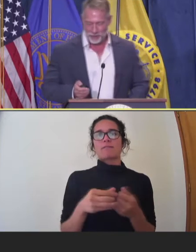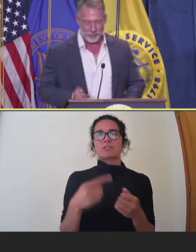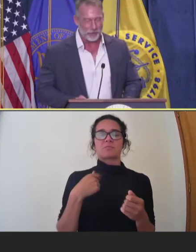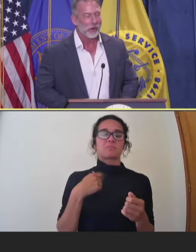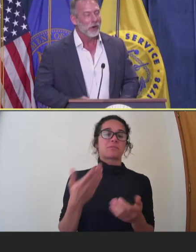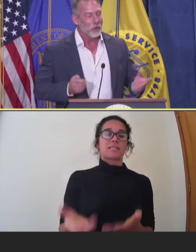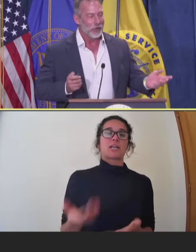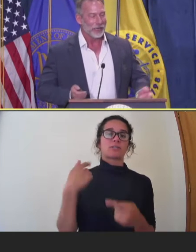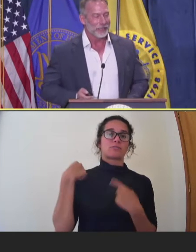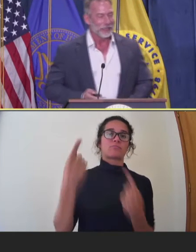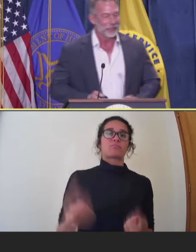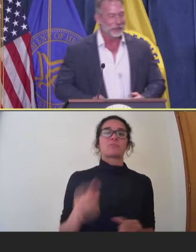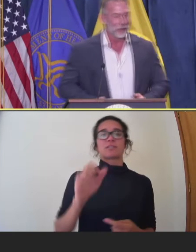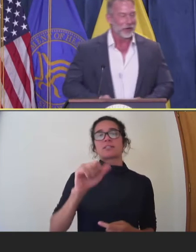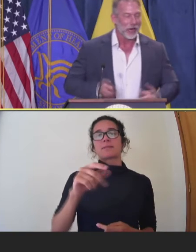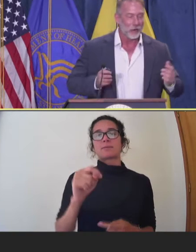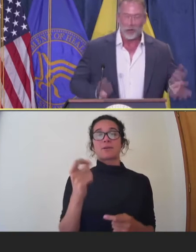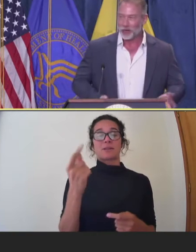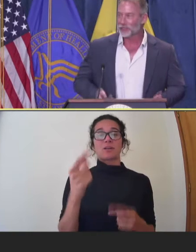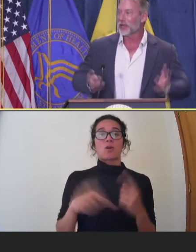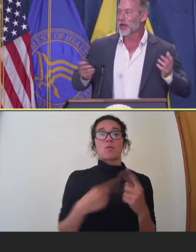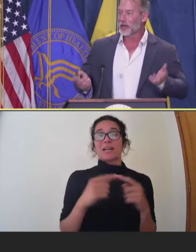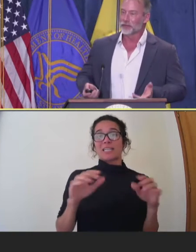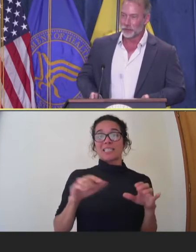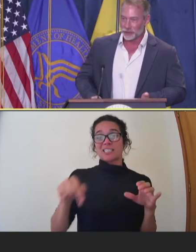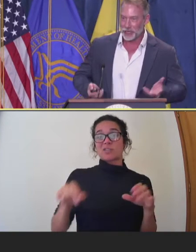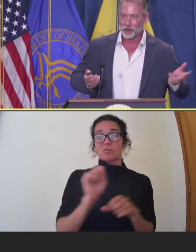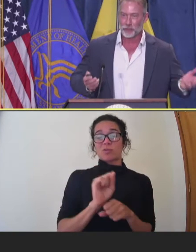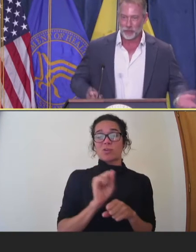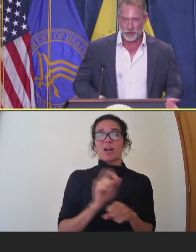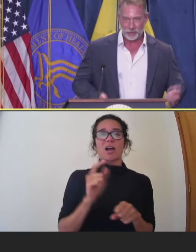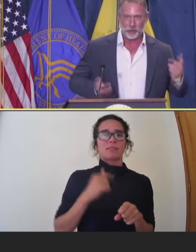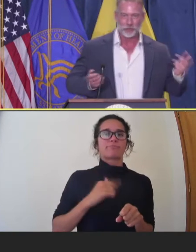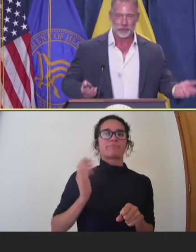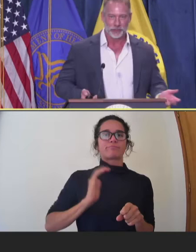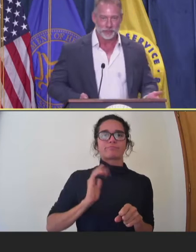However, when I did this work, I was at the Fulton County Board of Health where I was the chief